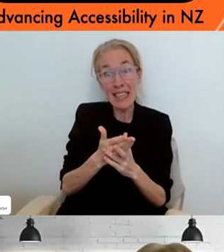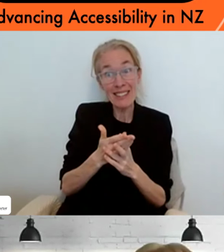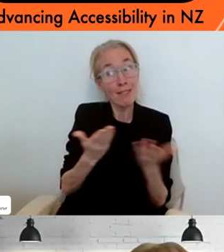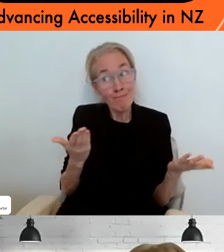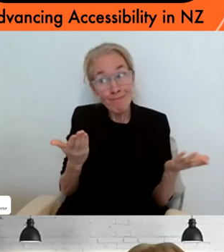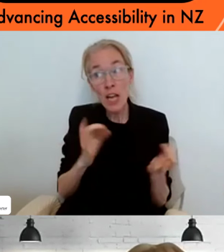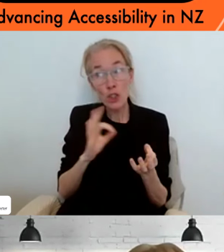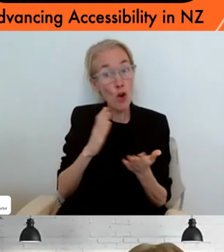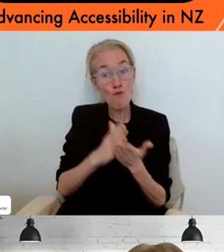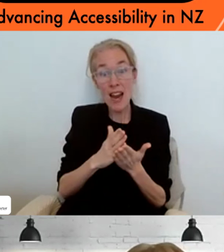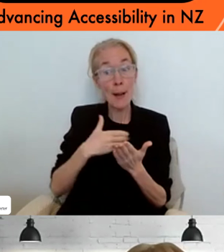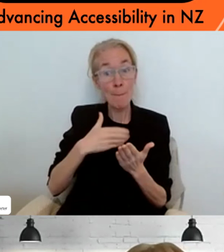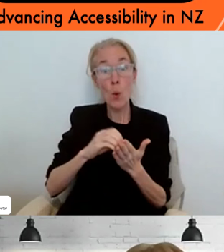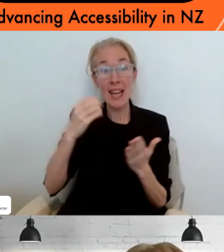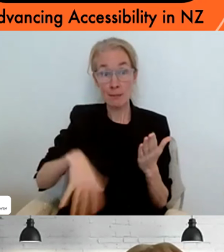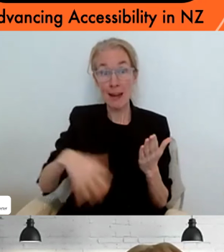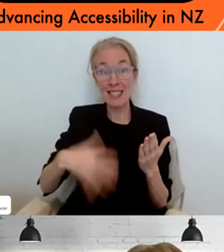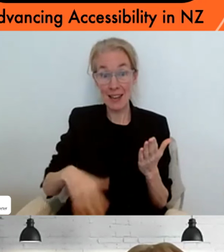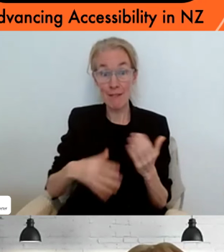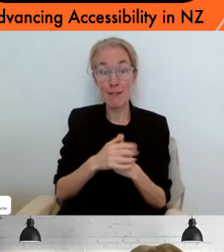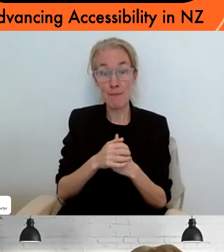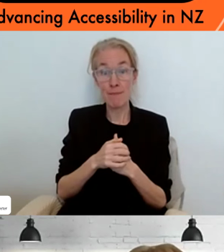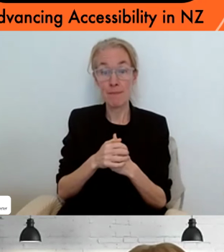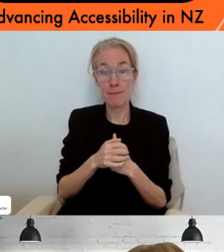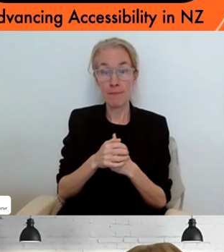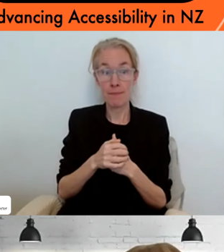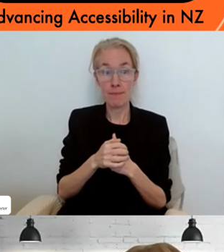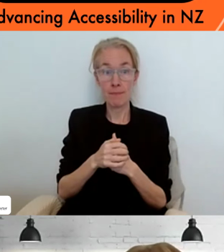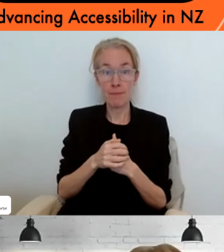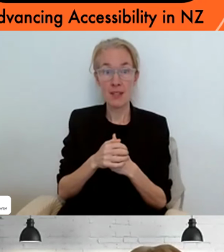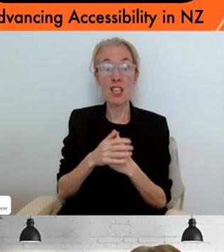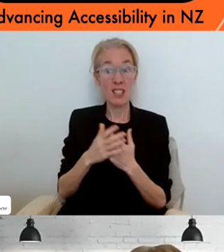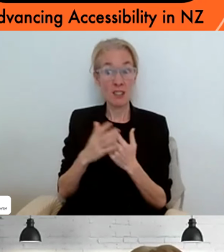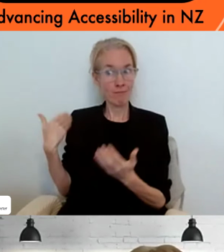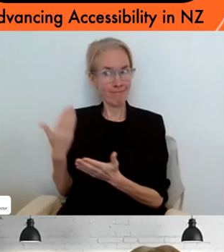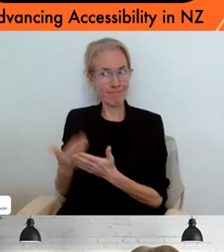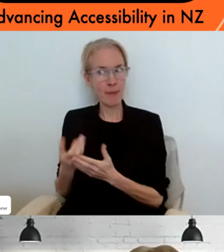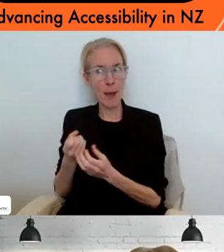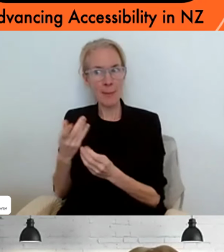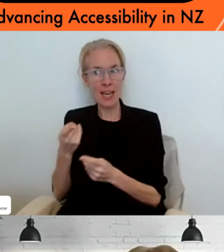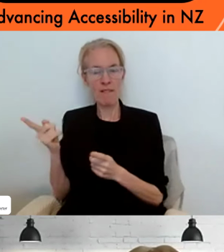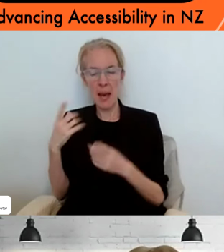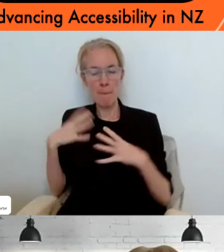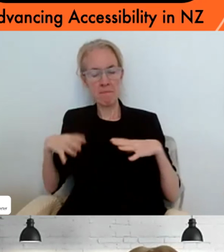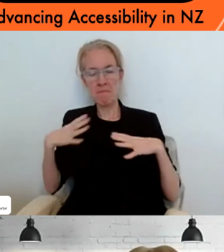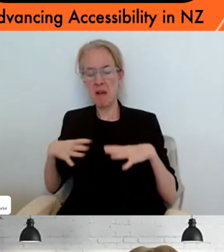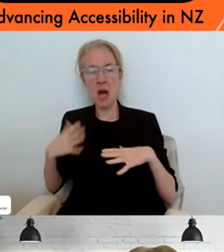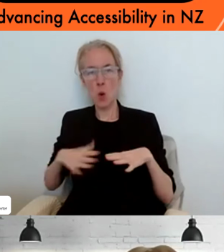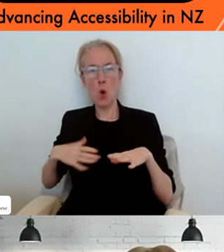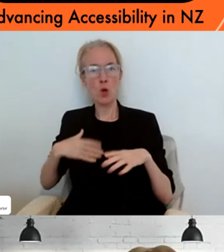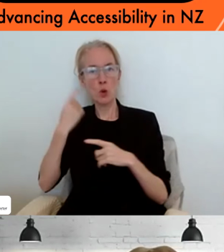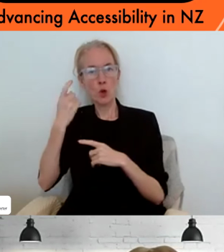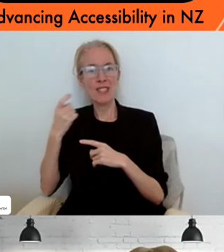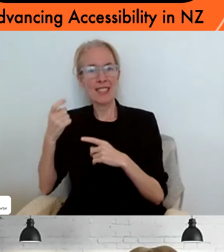of incorporated into projects because people don't want to pay more.